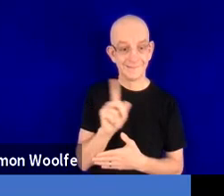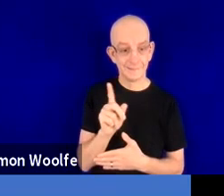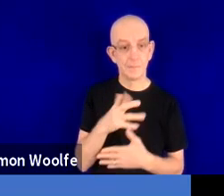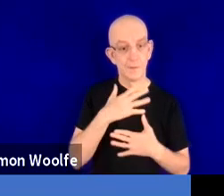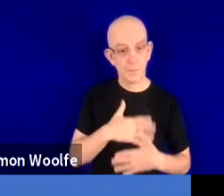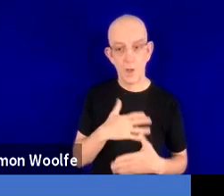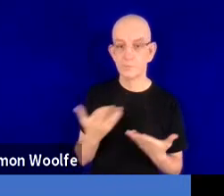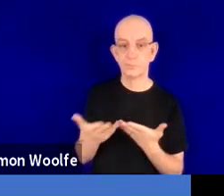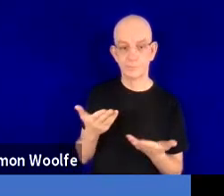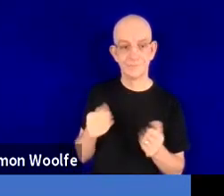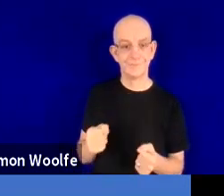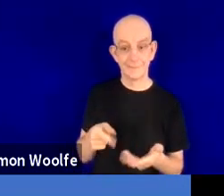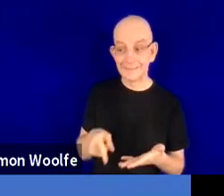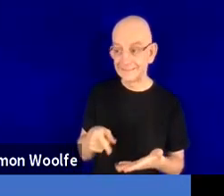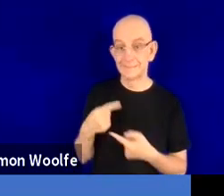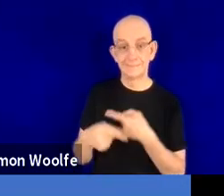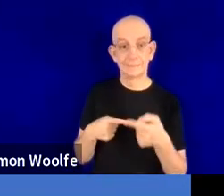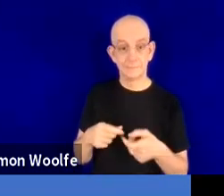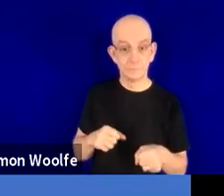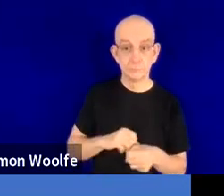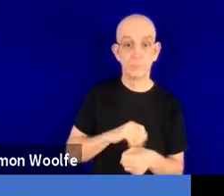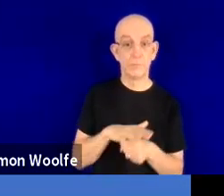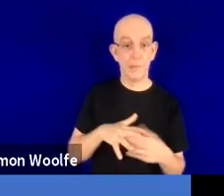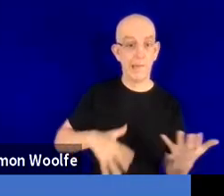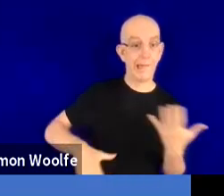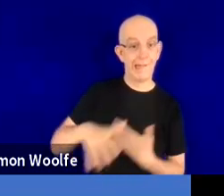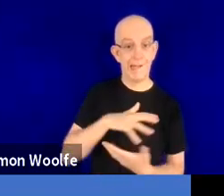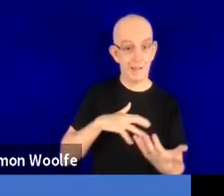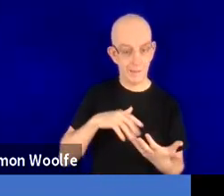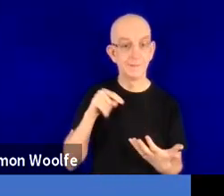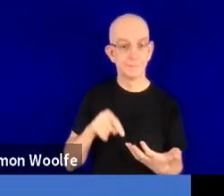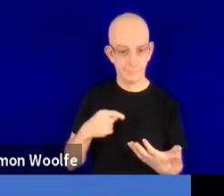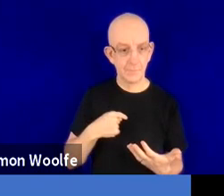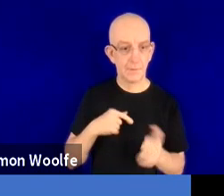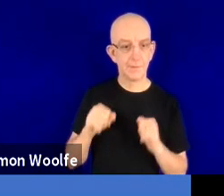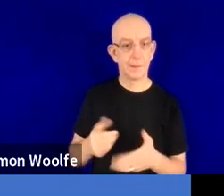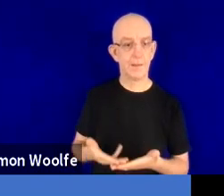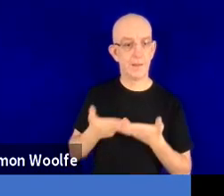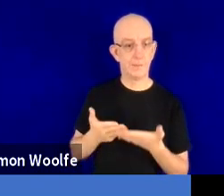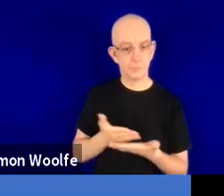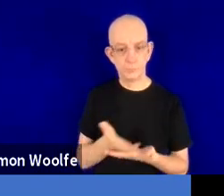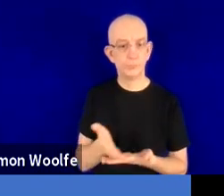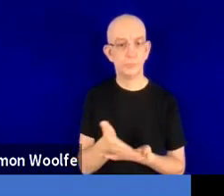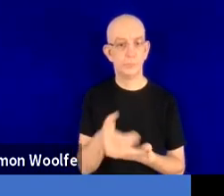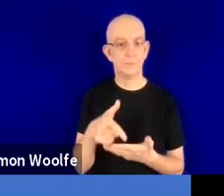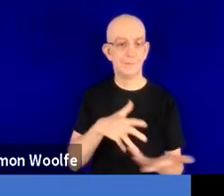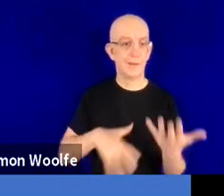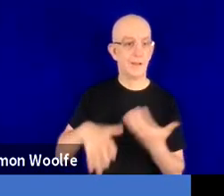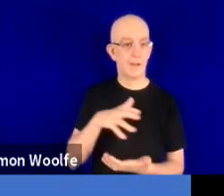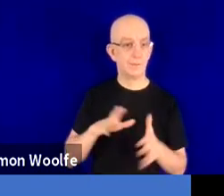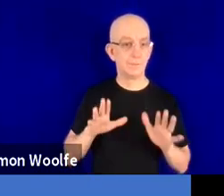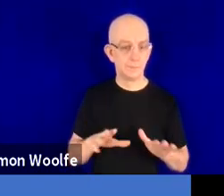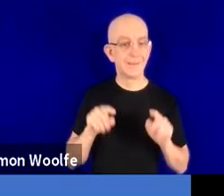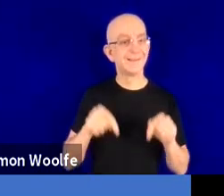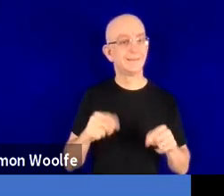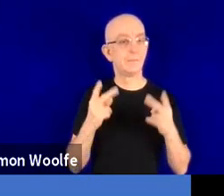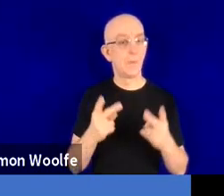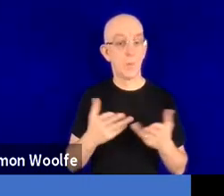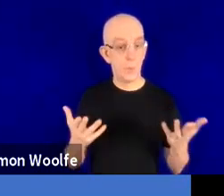What is really important there, is for disability assessment to move beyond this narrow eligibility determination